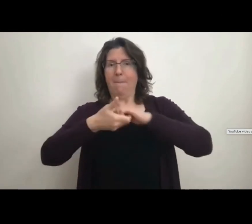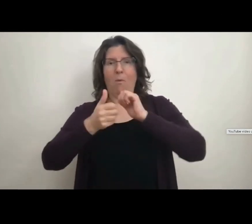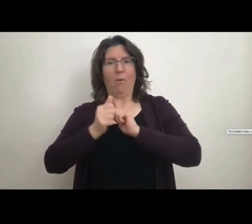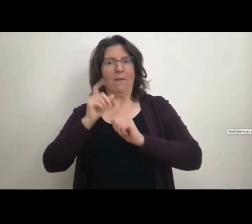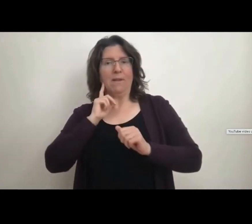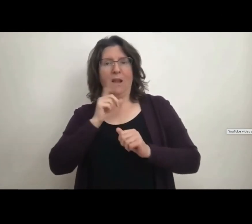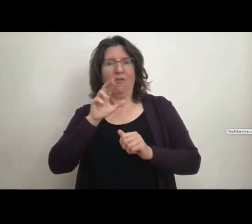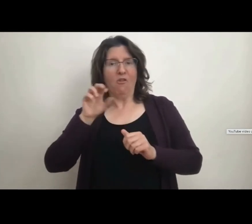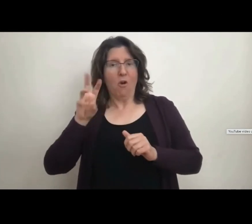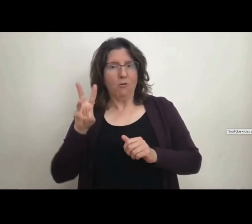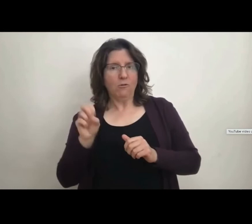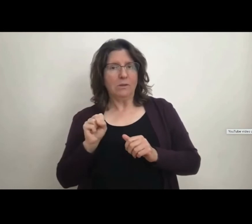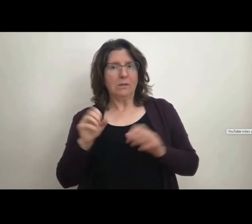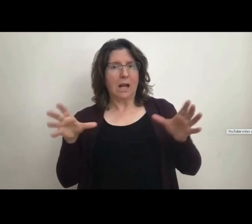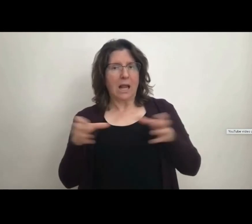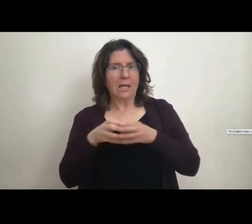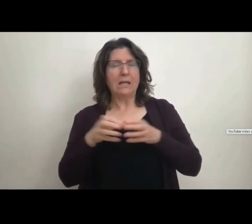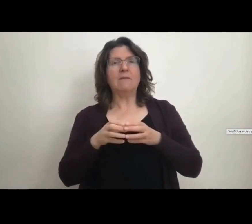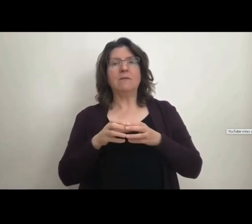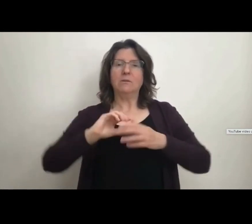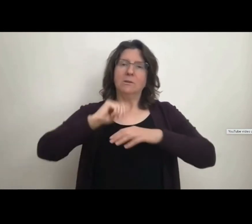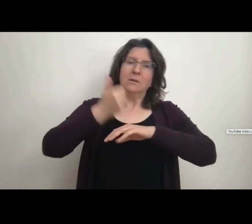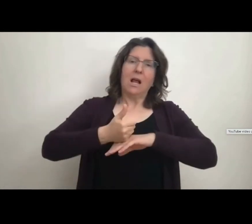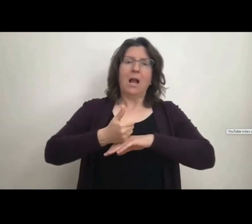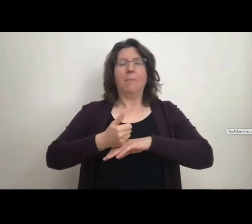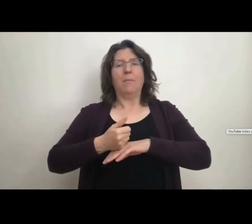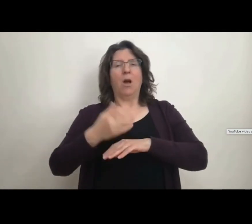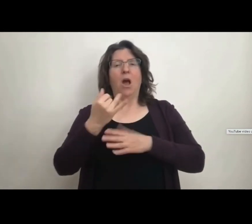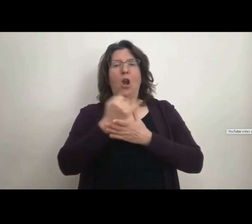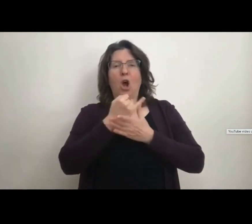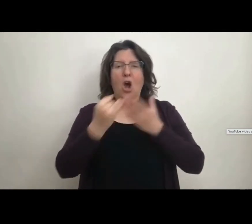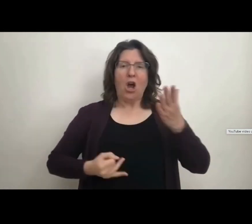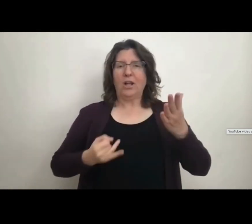The school program and the Deaf Crows Collective were closely linked.